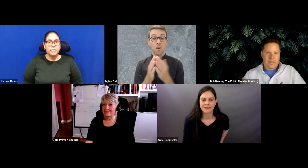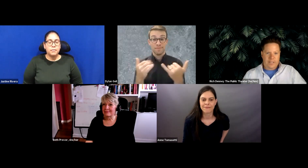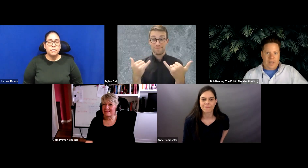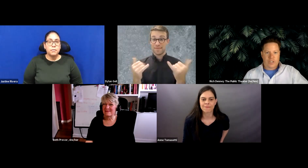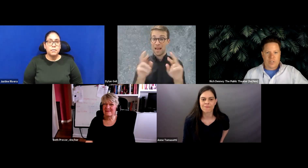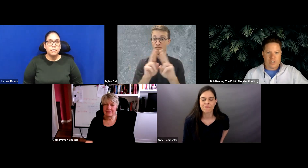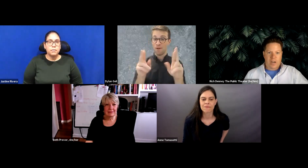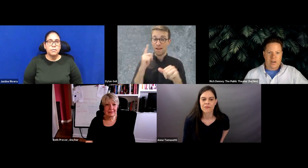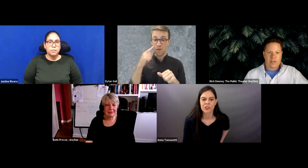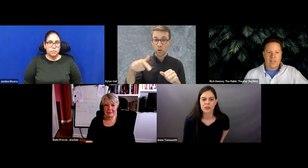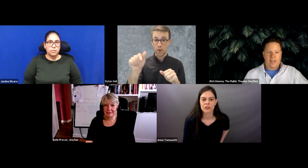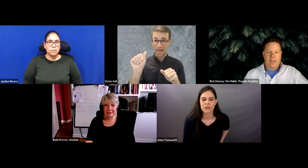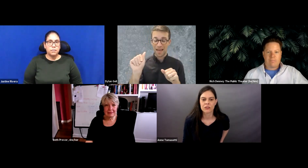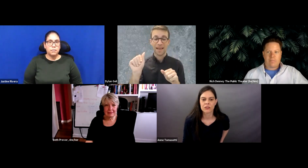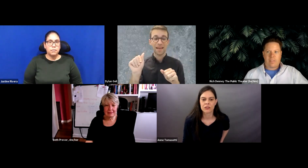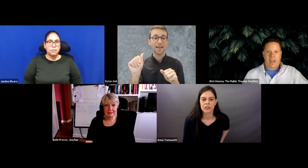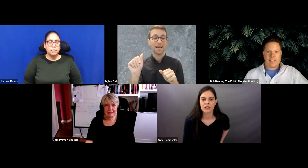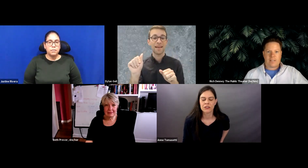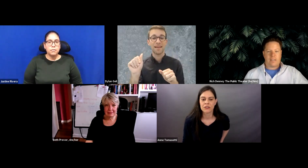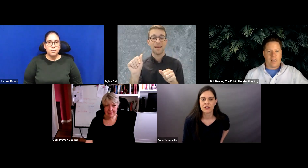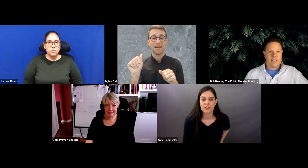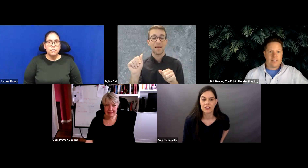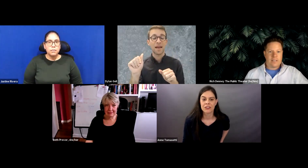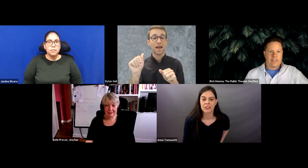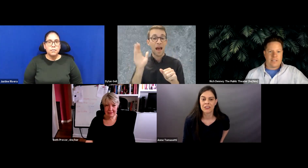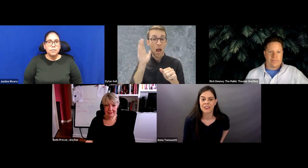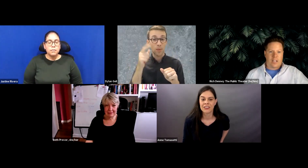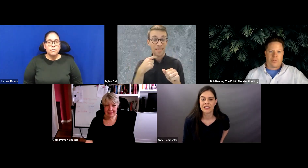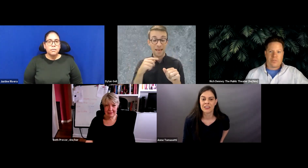of this. I just want to share that The Line is available to